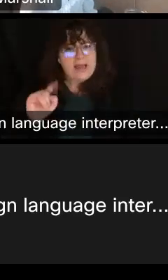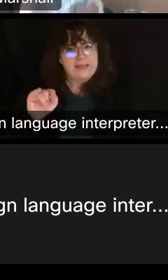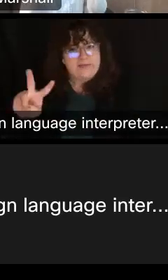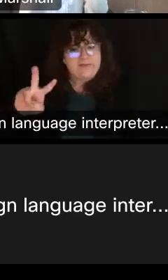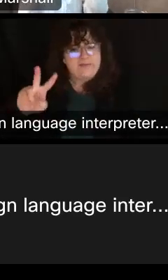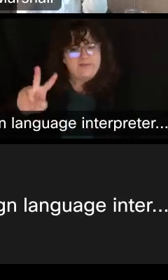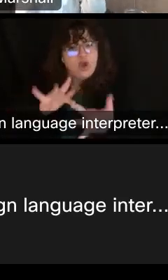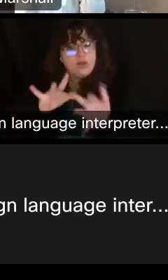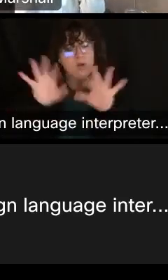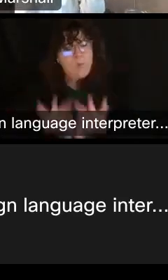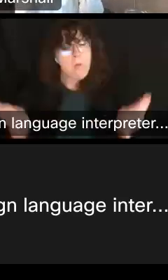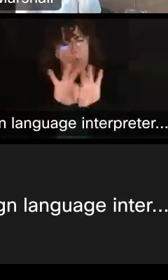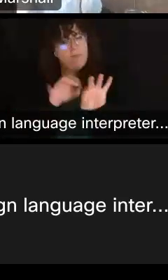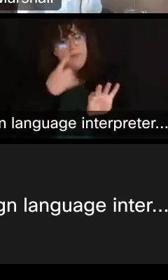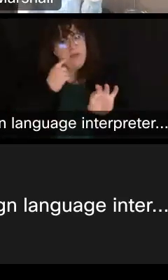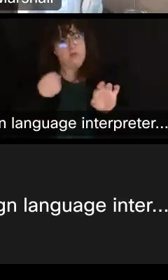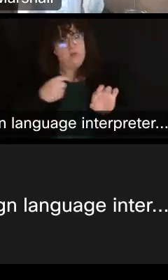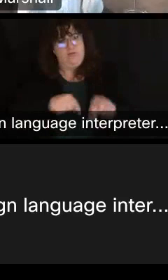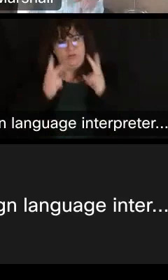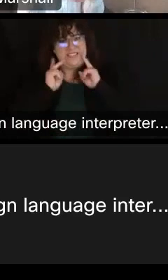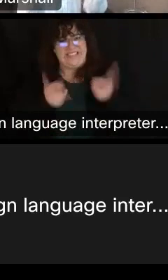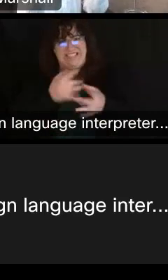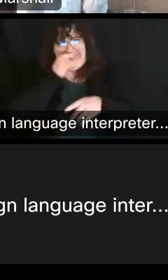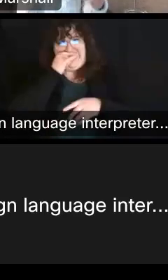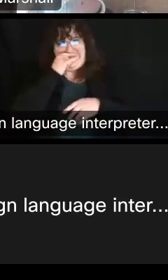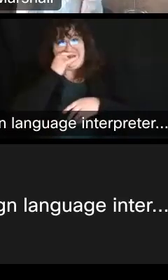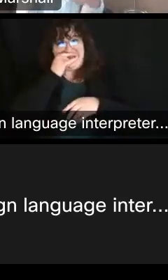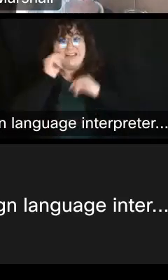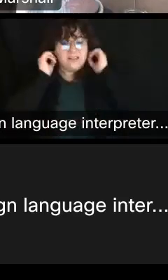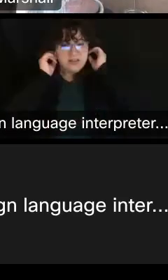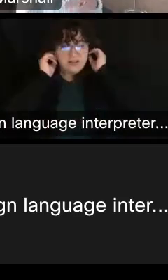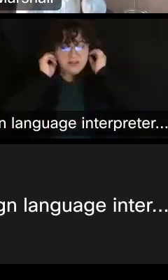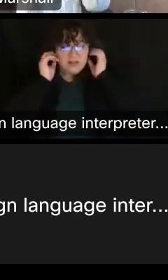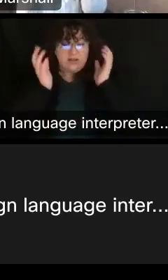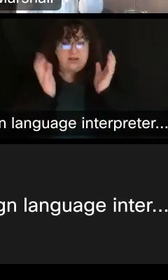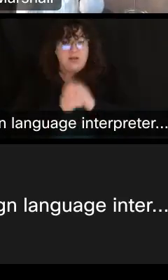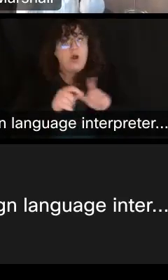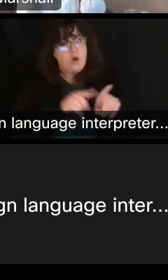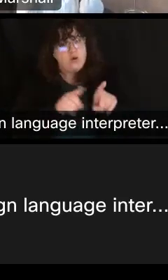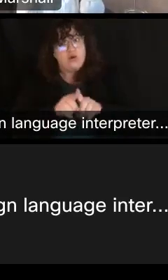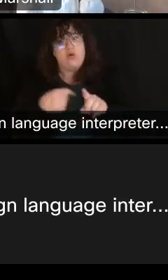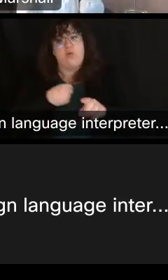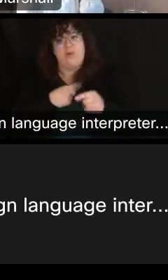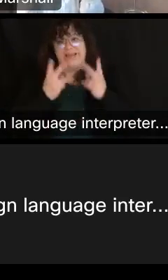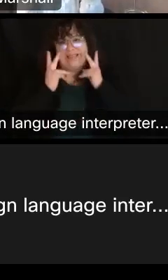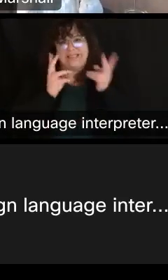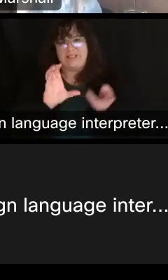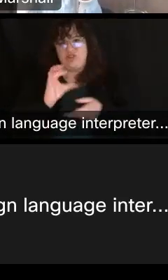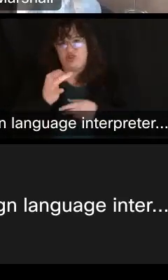because you needed to see that kid but it also allowed you to see the child on a video and,